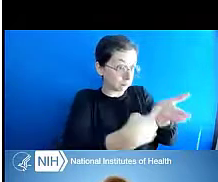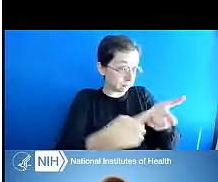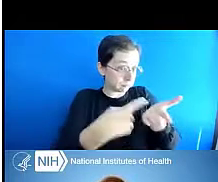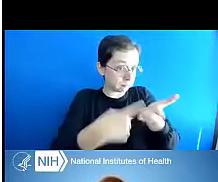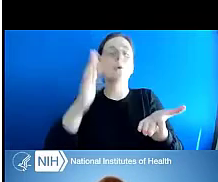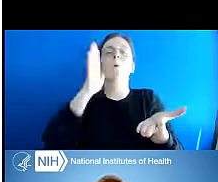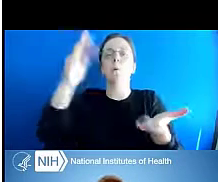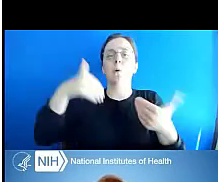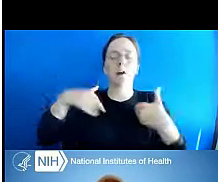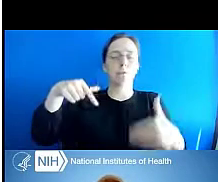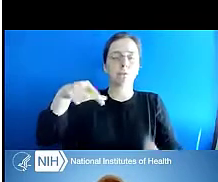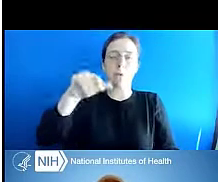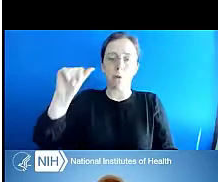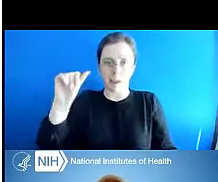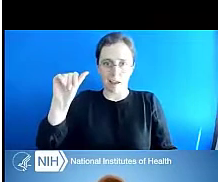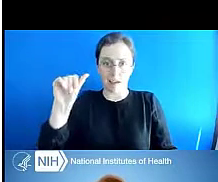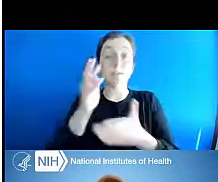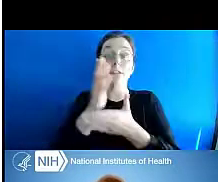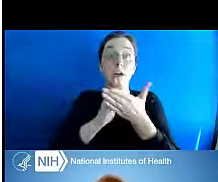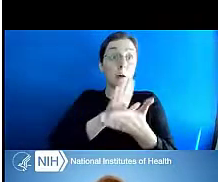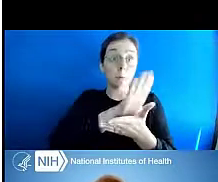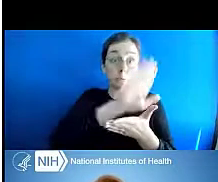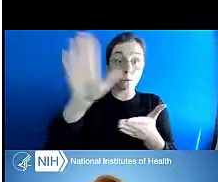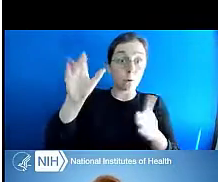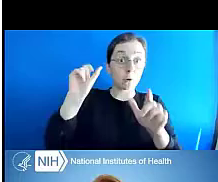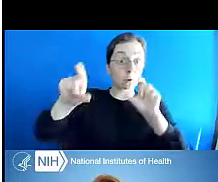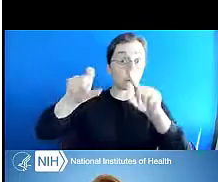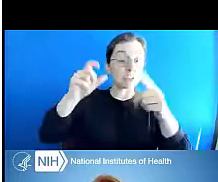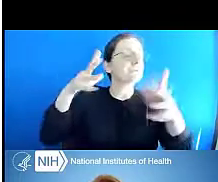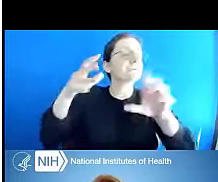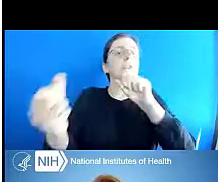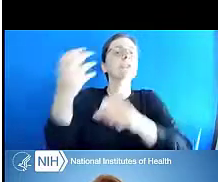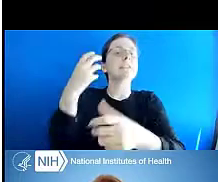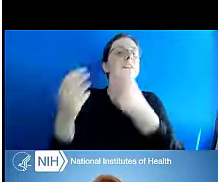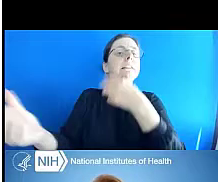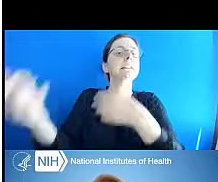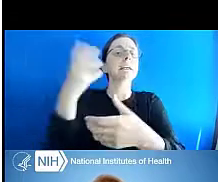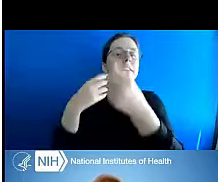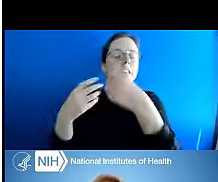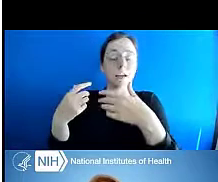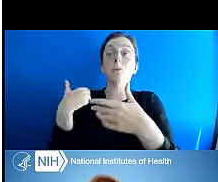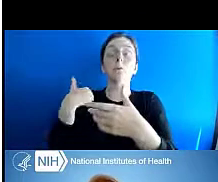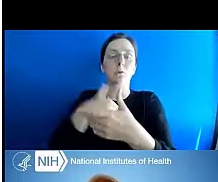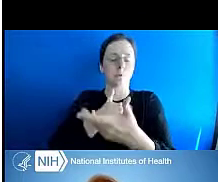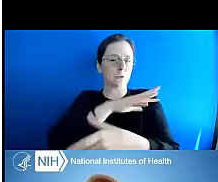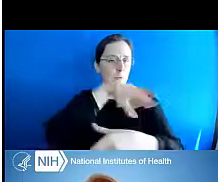and we've incorporated many of those into our panel discussion. During the 30-minute live